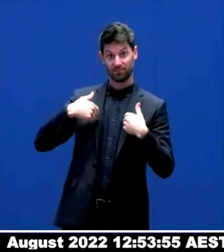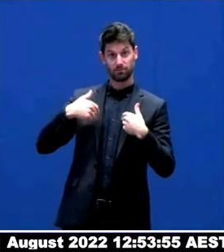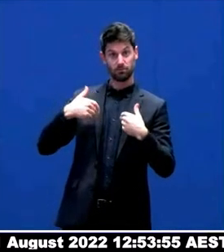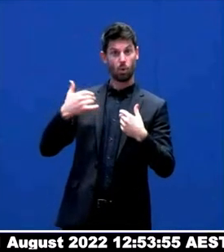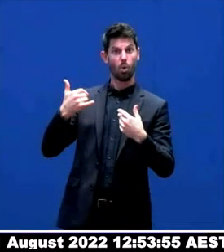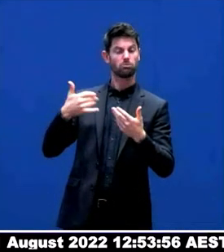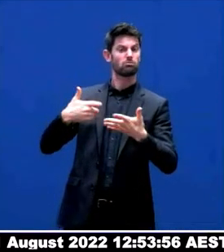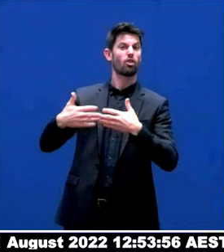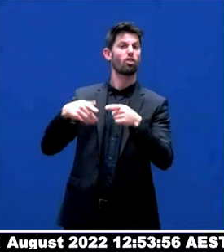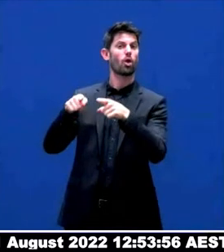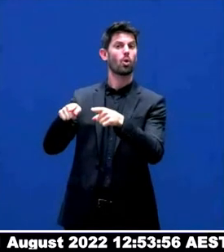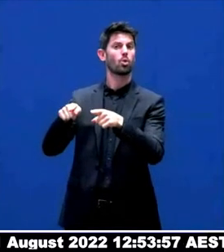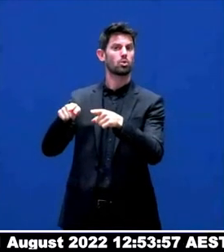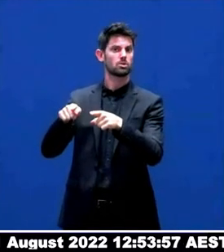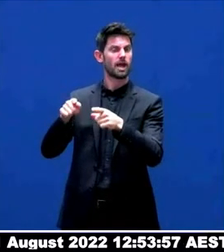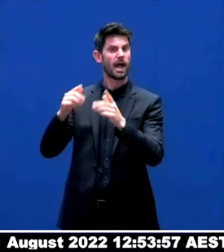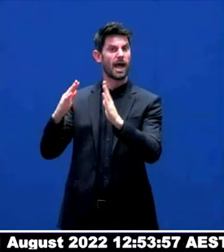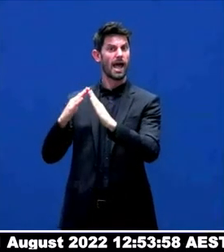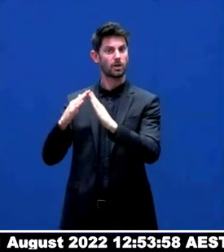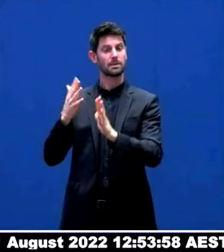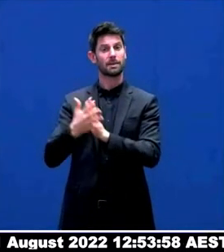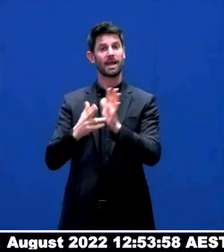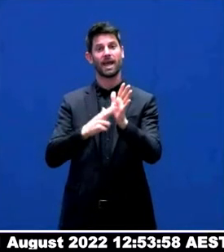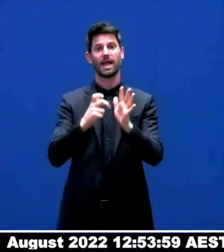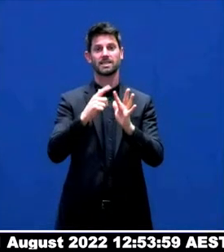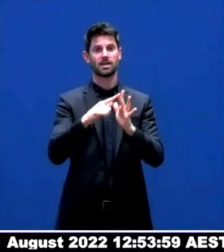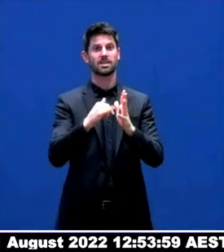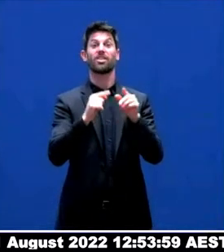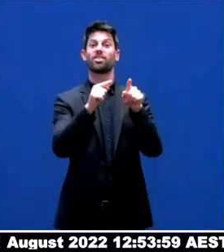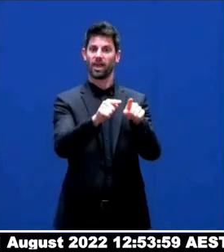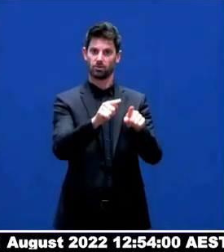Is there some evidence that the Department is losing steam and interest in supervises